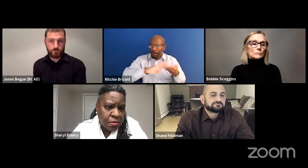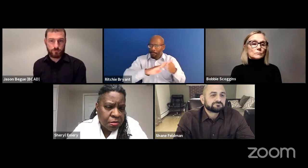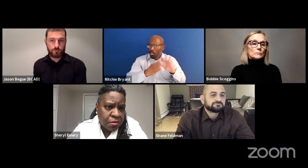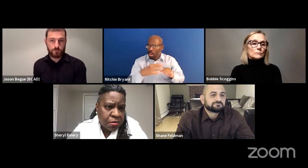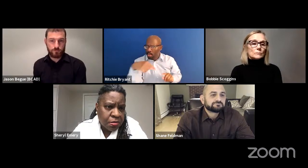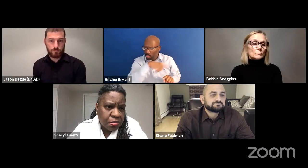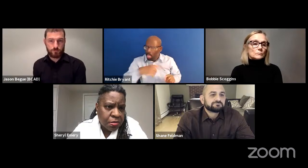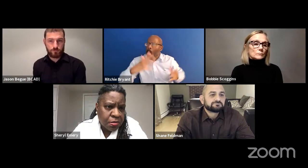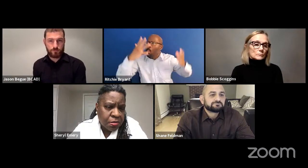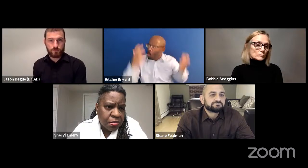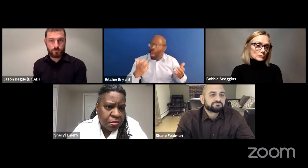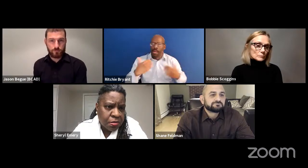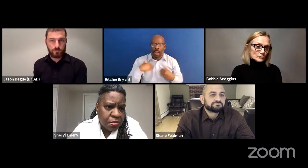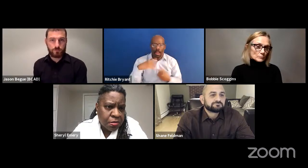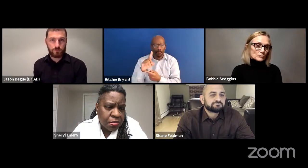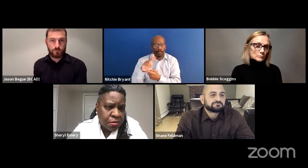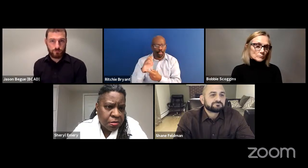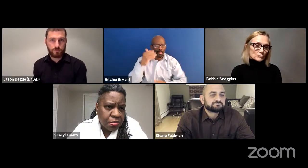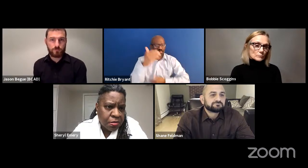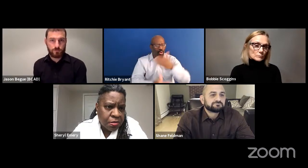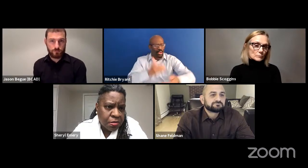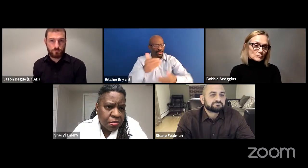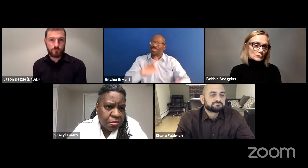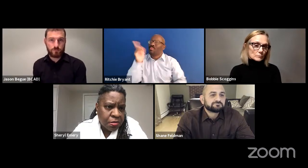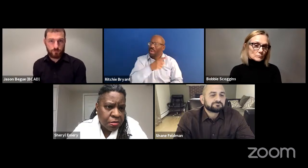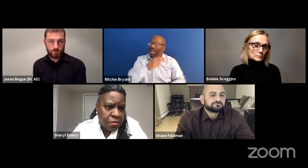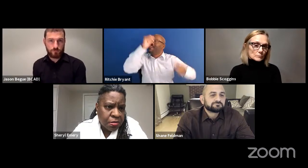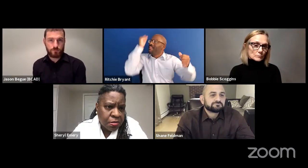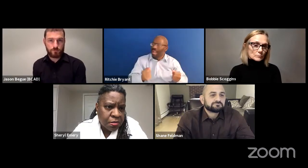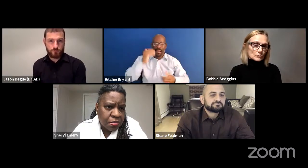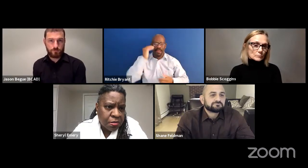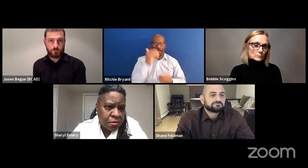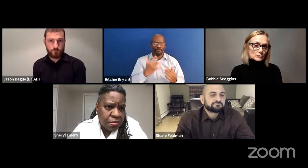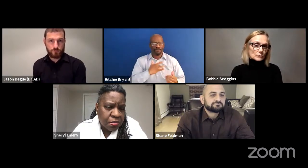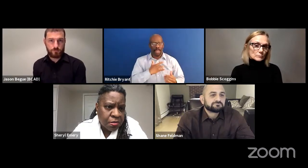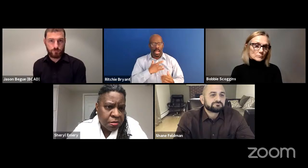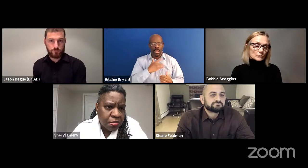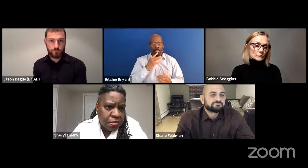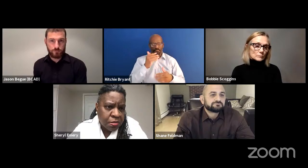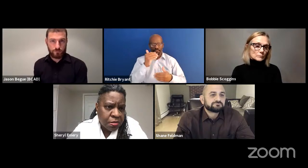a concern for ITPs. The Deaf community has a stake in the process as well. They want